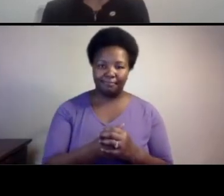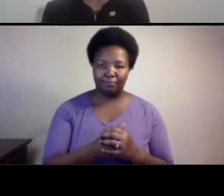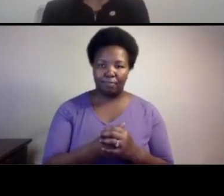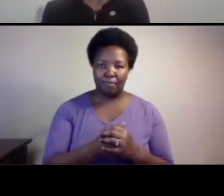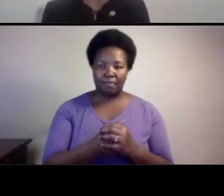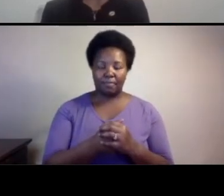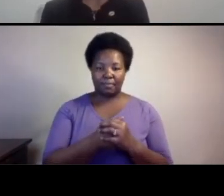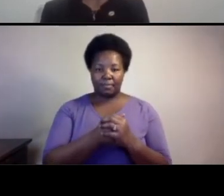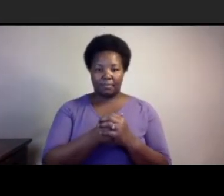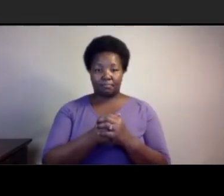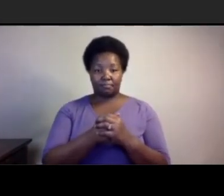i can answer that